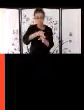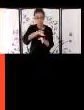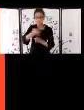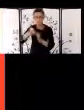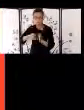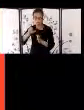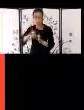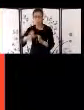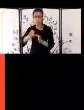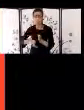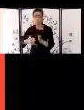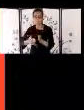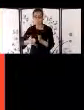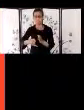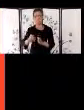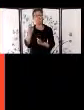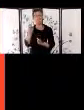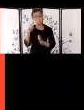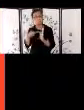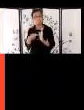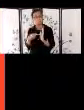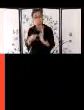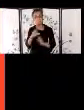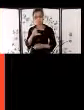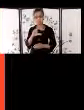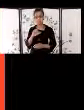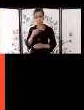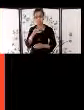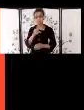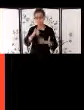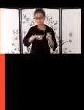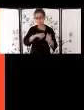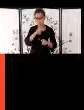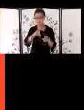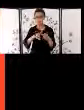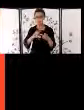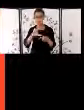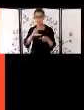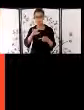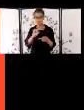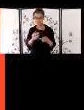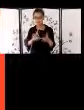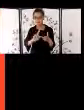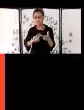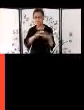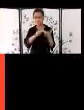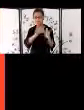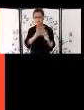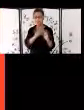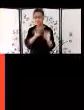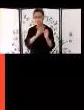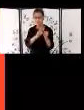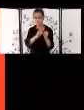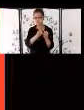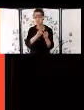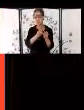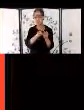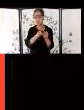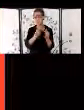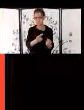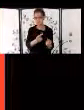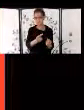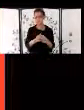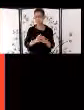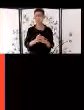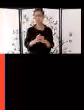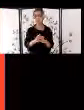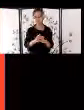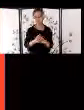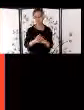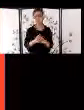to circus arts, craft arts, community and social practice, curation, dance, Deaf/deaf